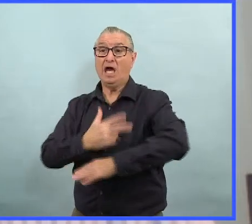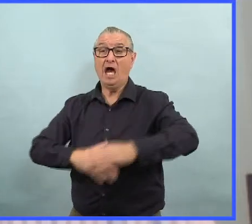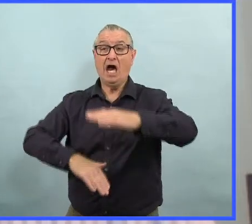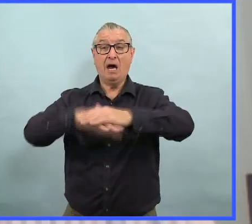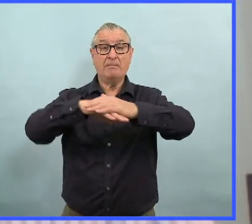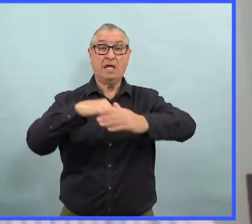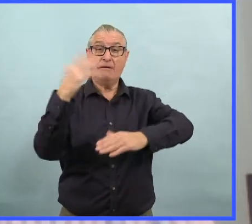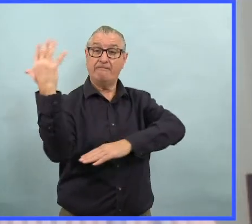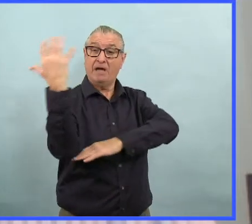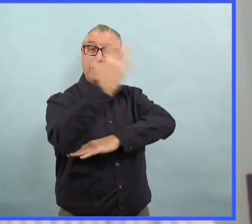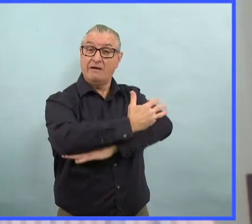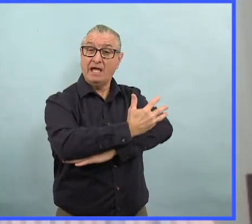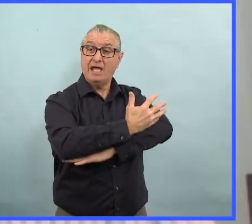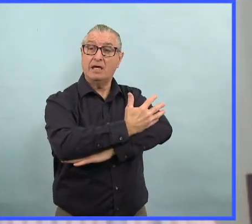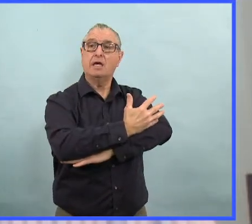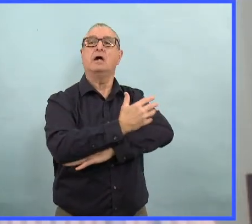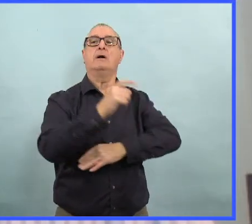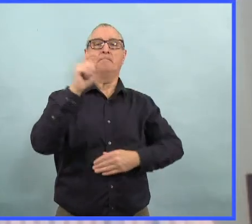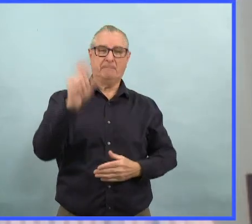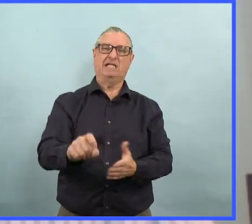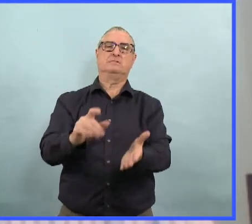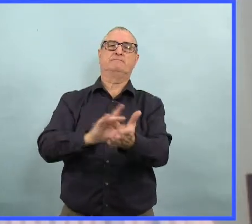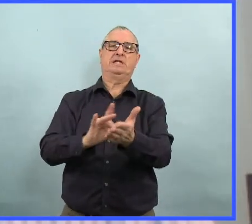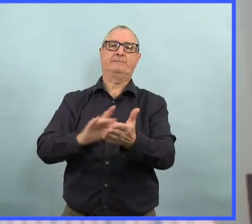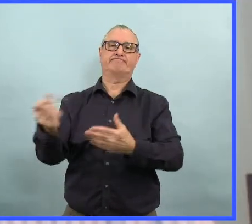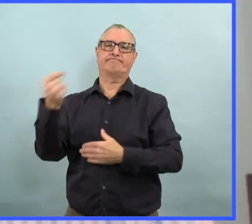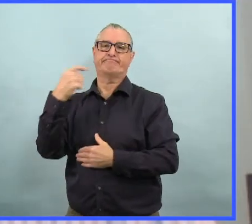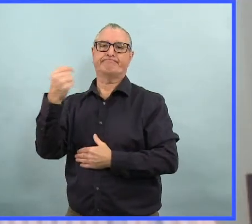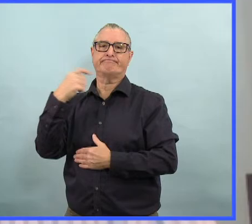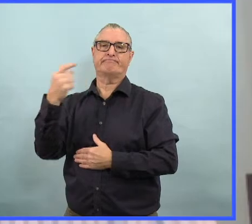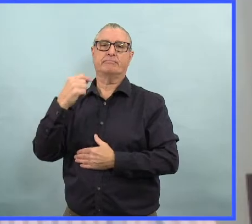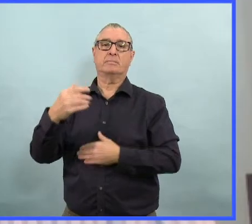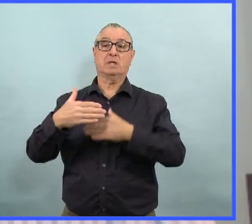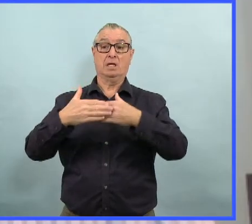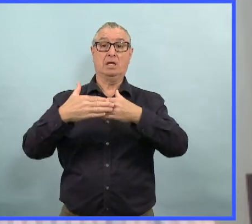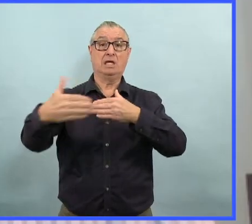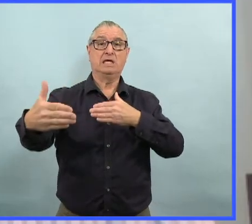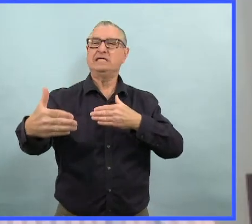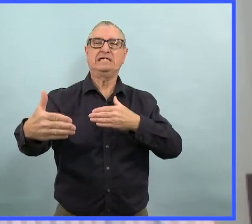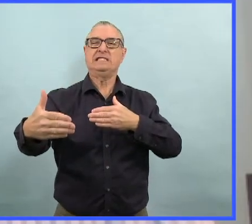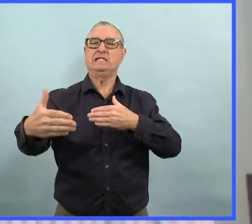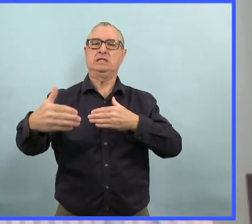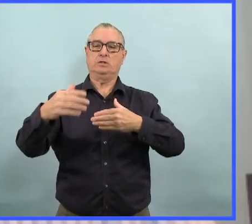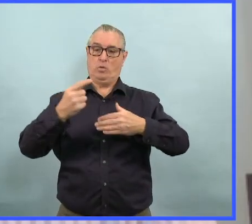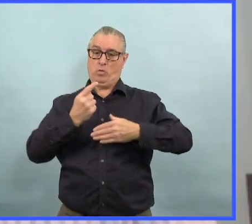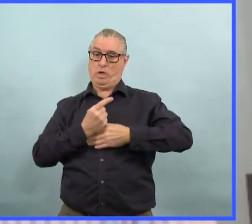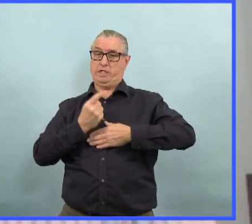at high risk of close monitoring symptoms and early testing as soon as those mild symptoms